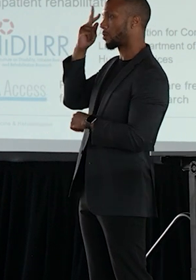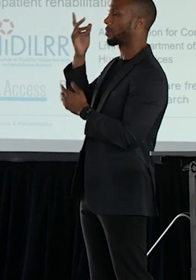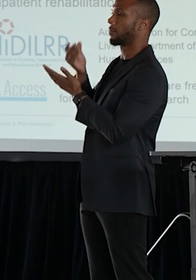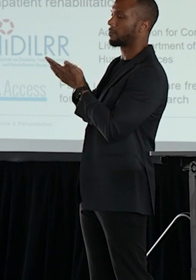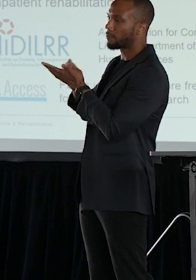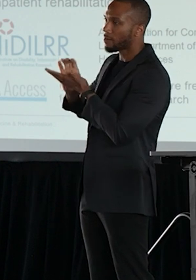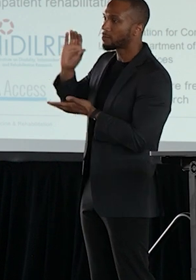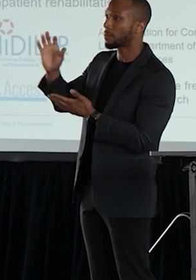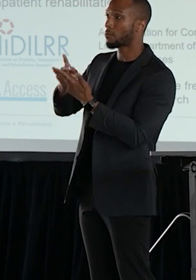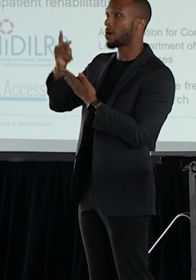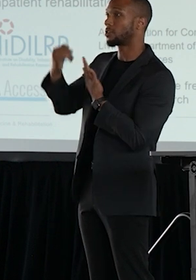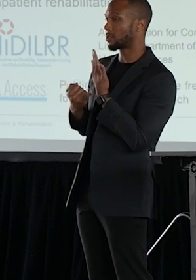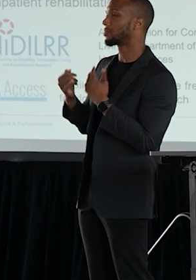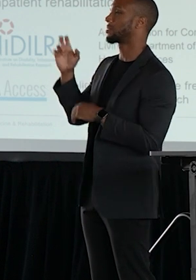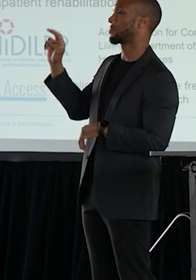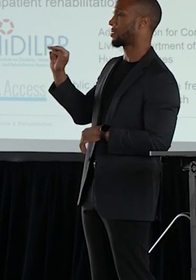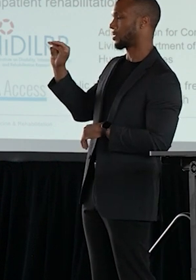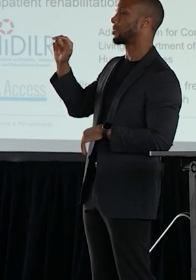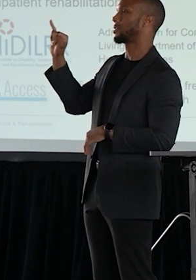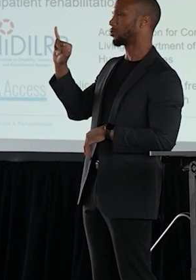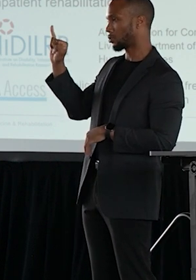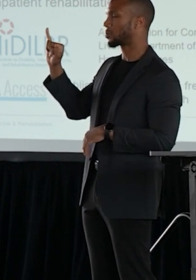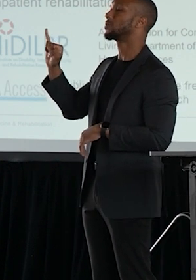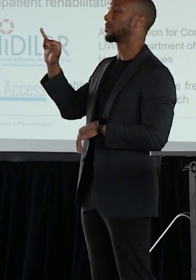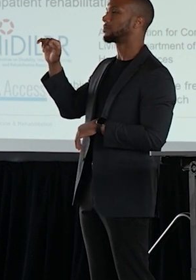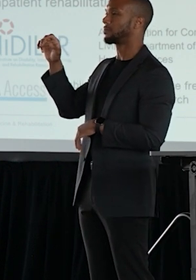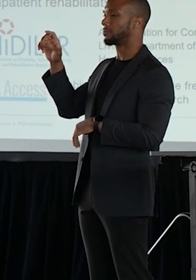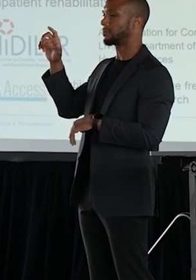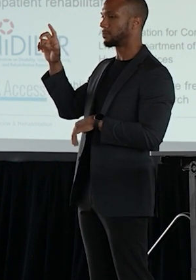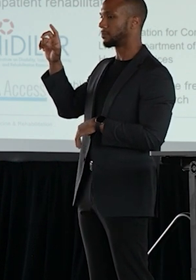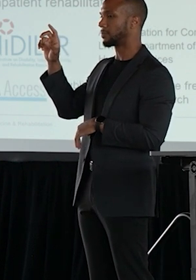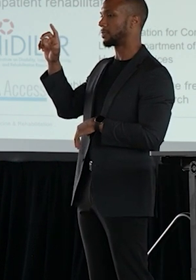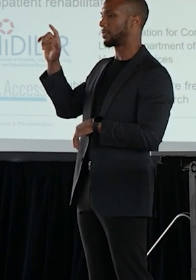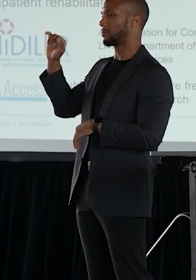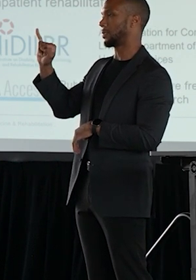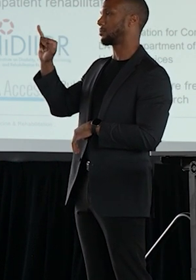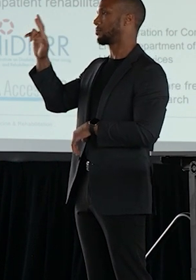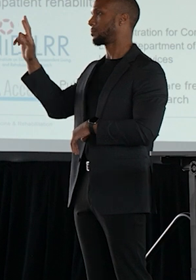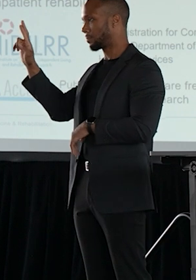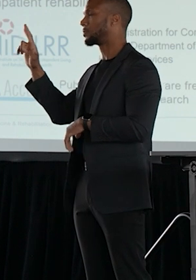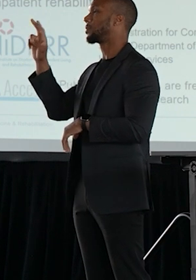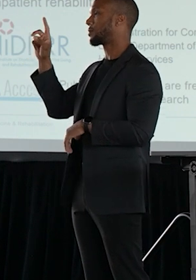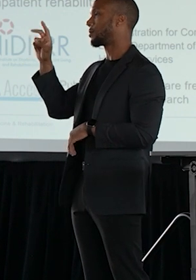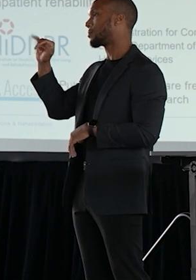by NIDILRR, National Institute on Disability Independent Living and Rehabilitation Research. NIDILRR is under administration